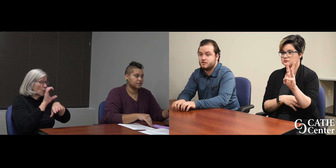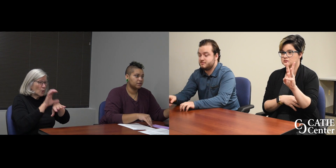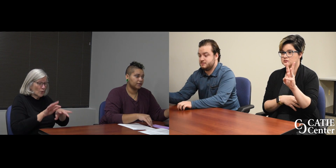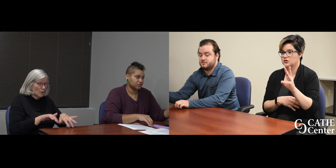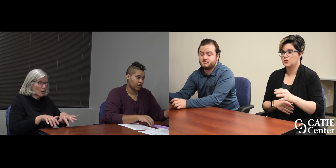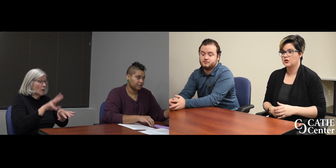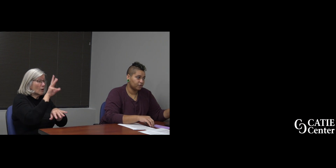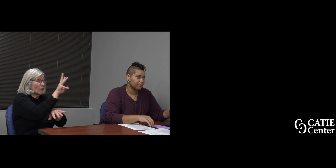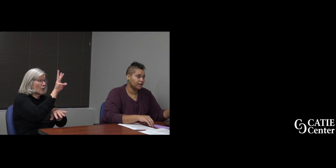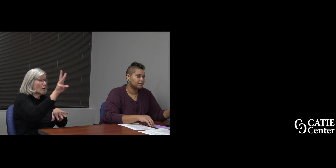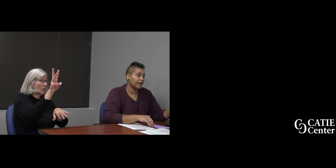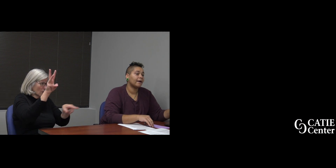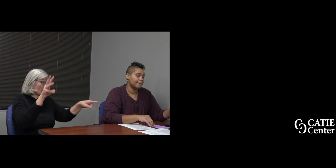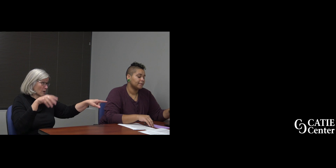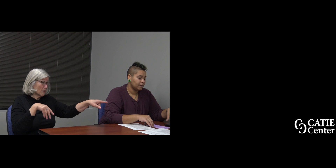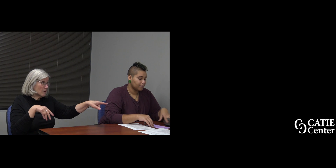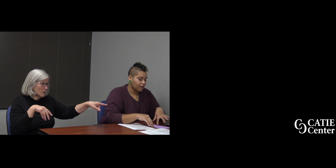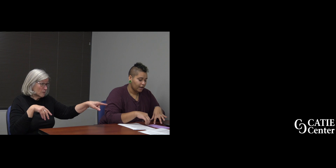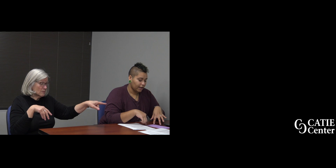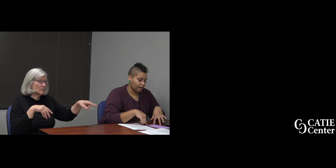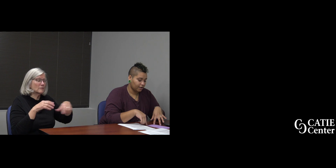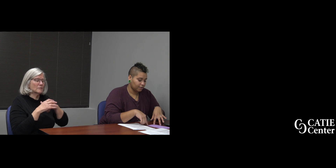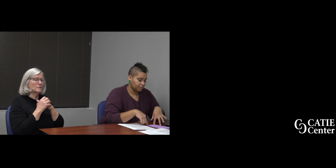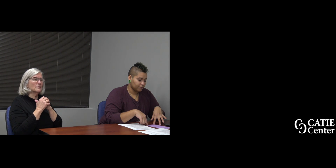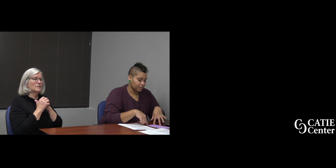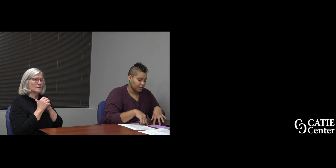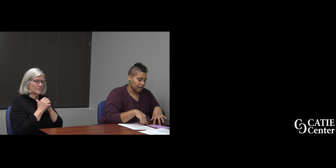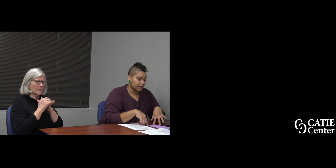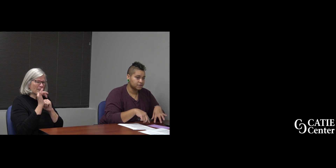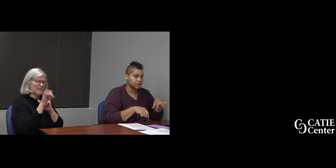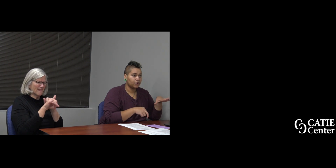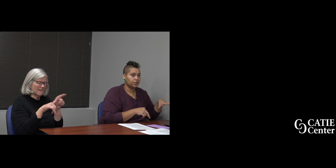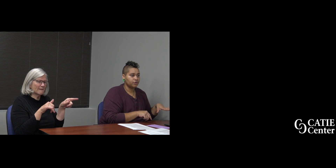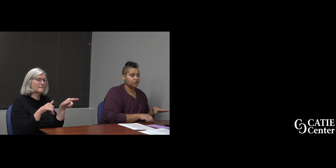It's just in an electronic format. Yeah, yep.